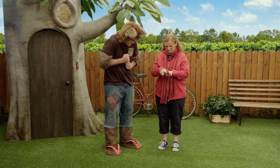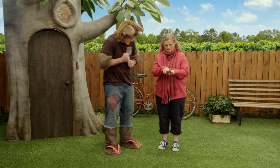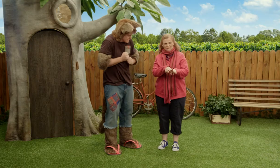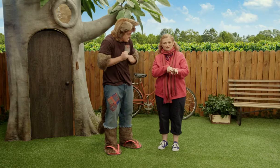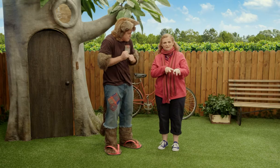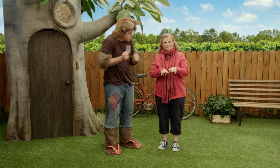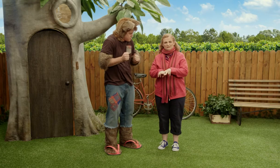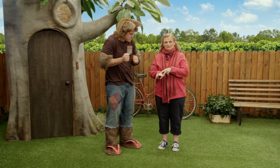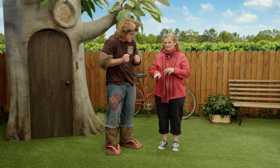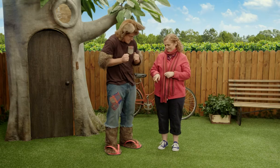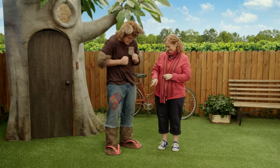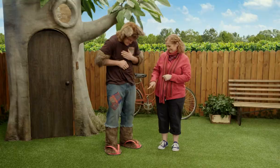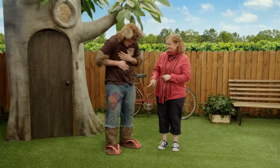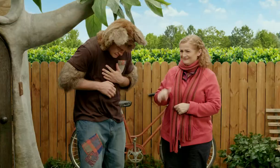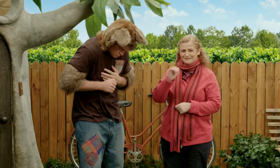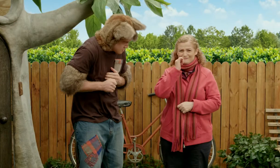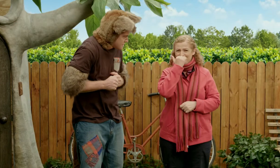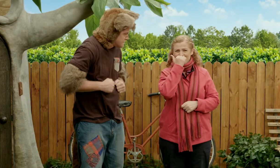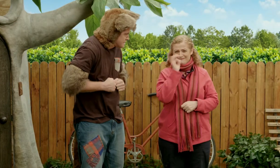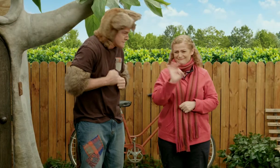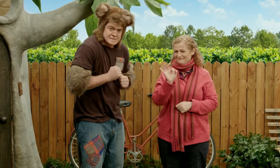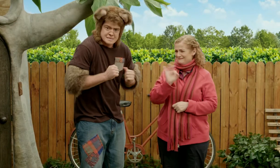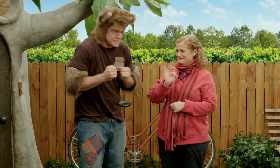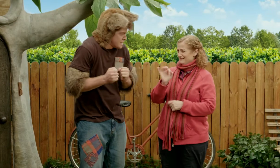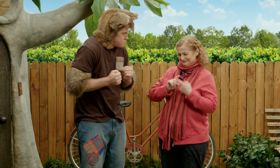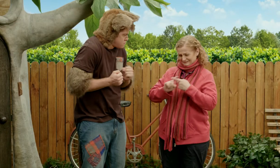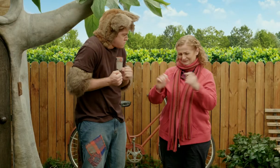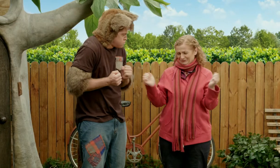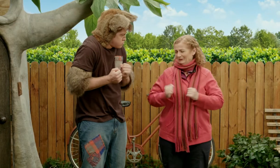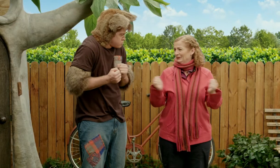Possum, thongs? They're not going to keep you warm.